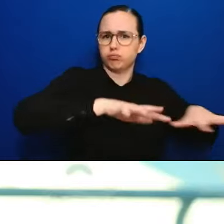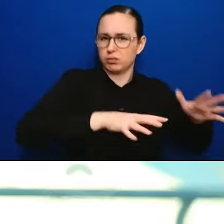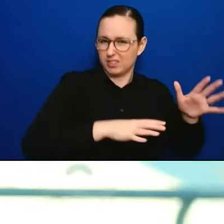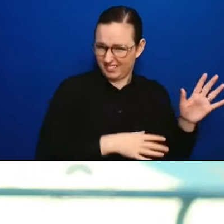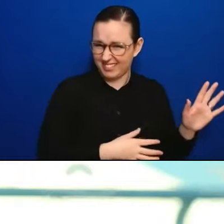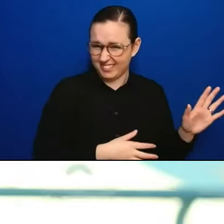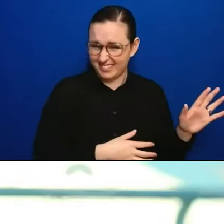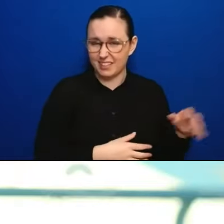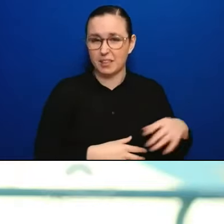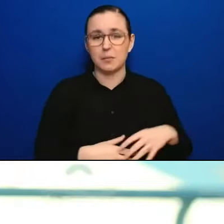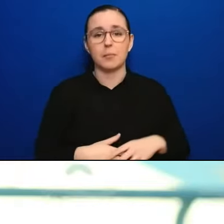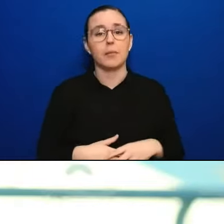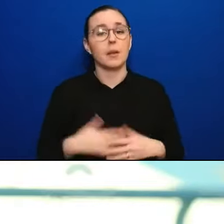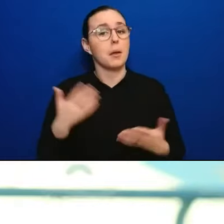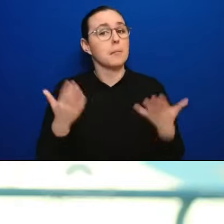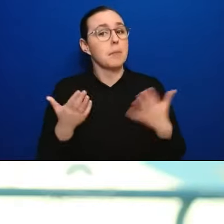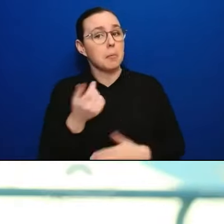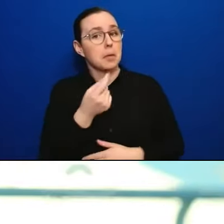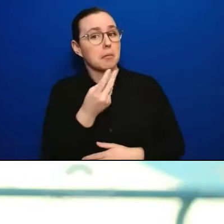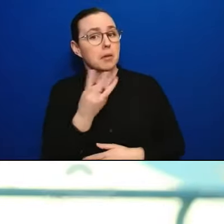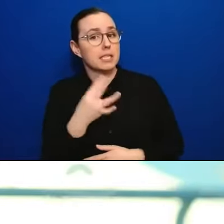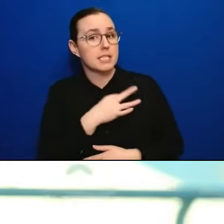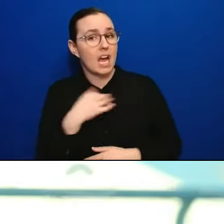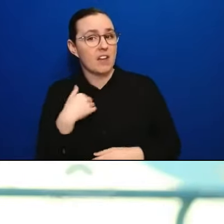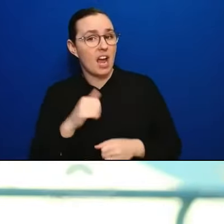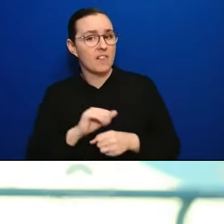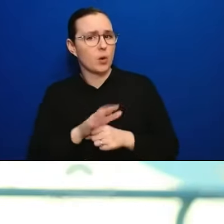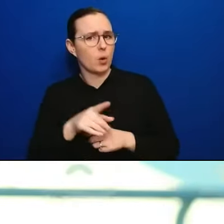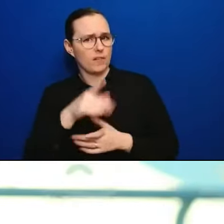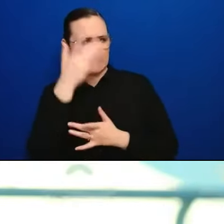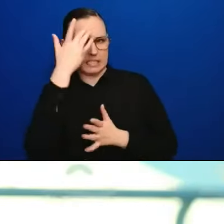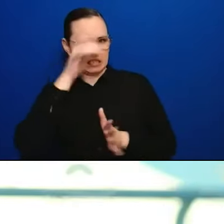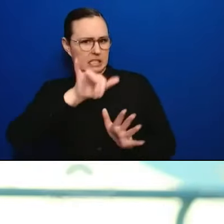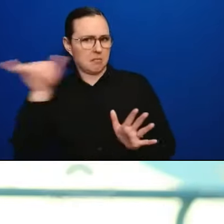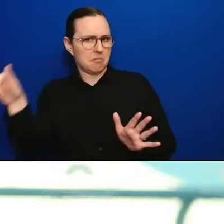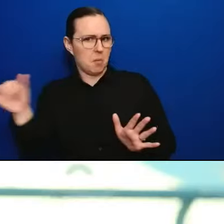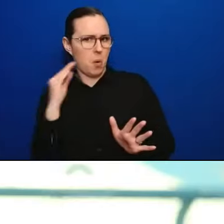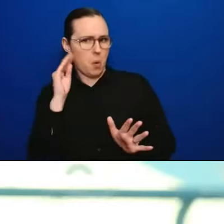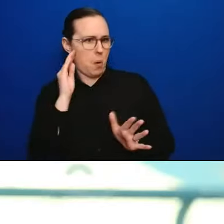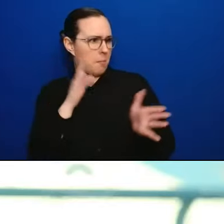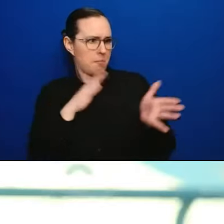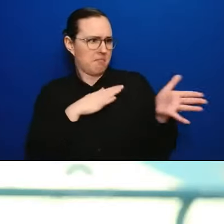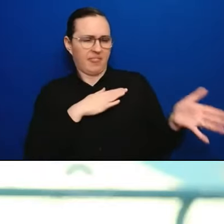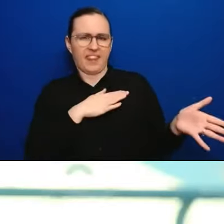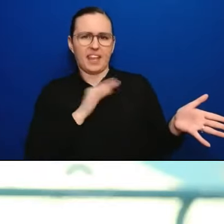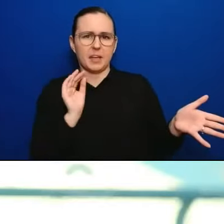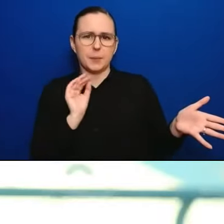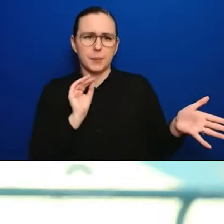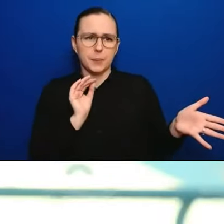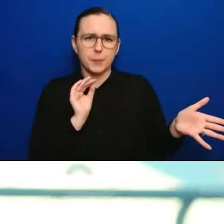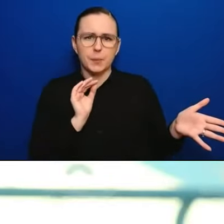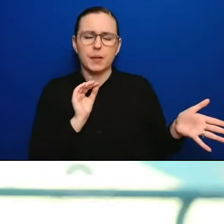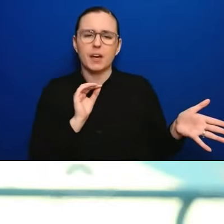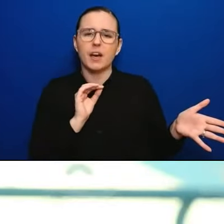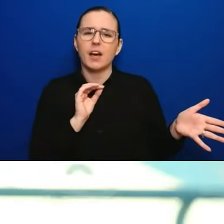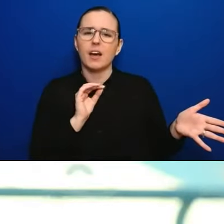influenza -- COVID circulating we may have individual cases we may have rooms where there are individuals who have COVID.